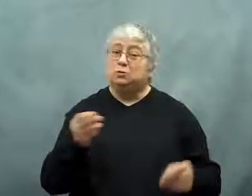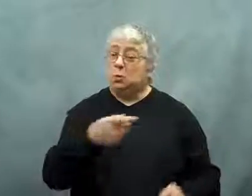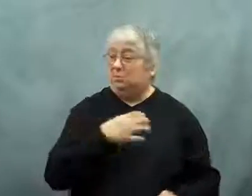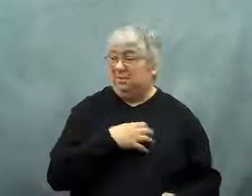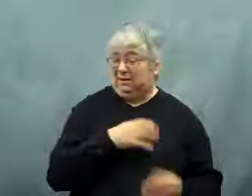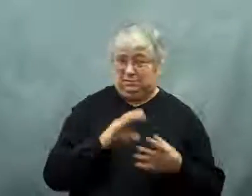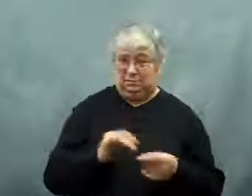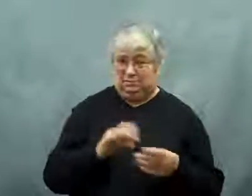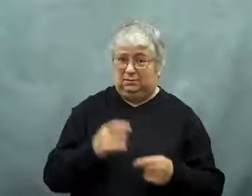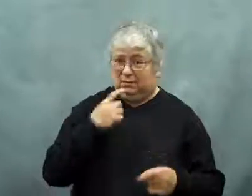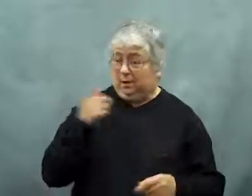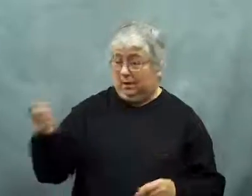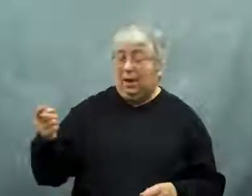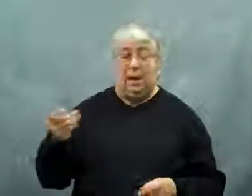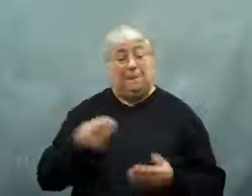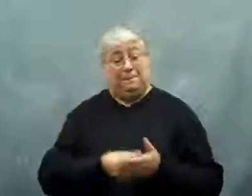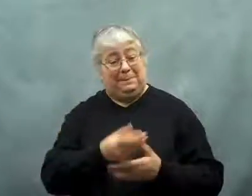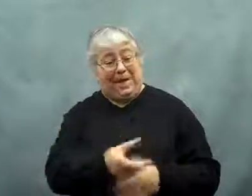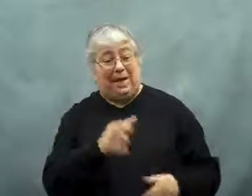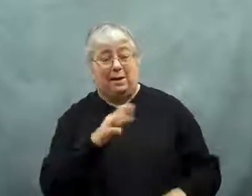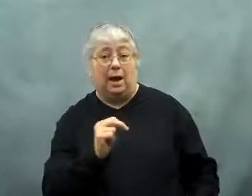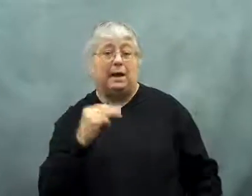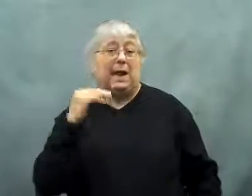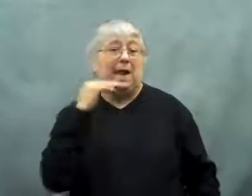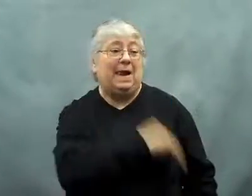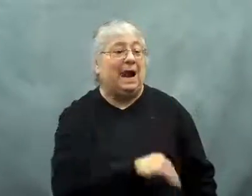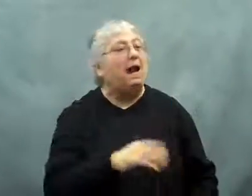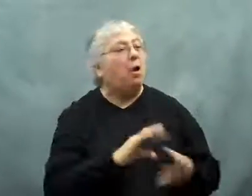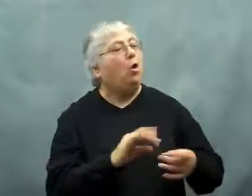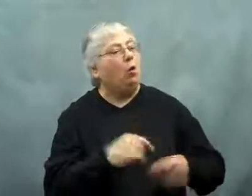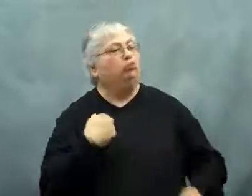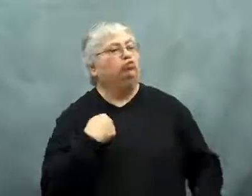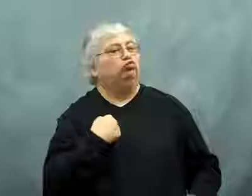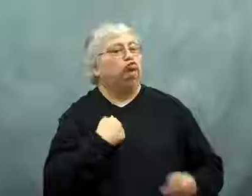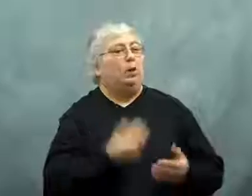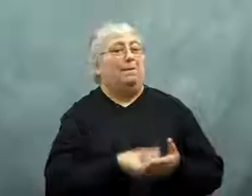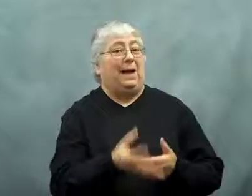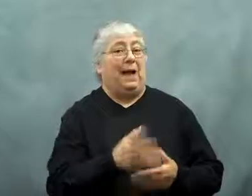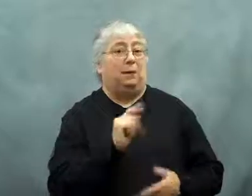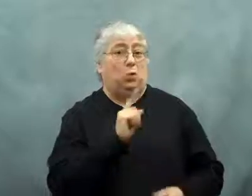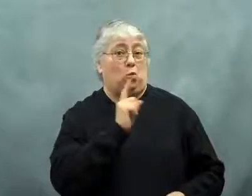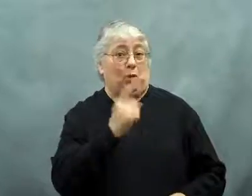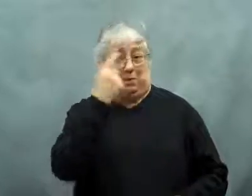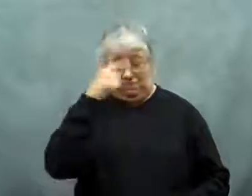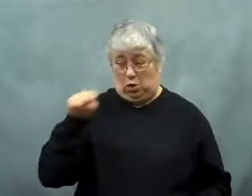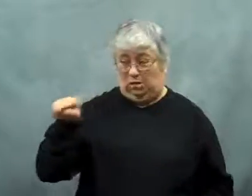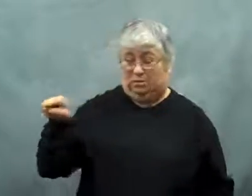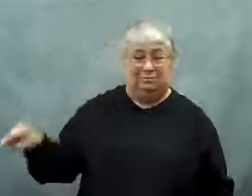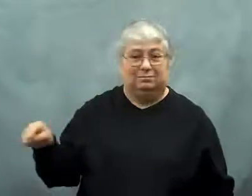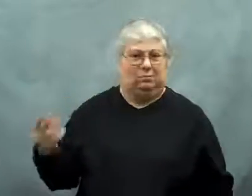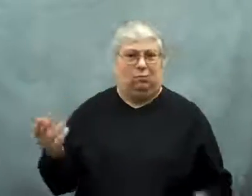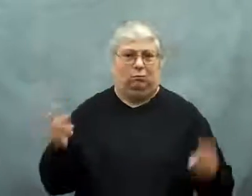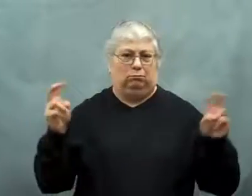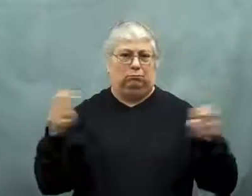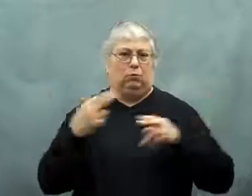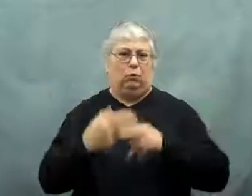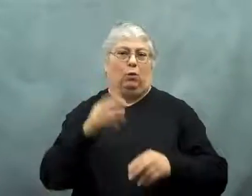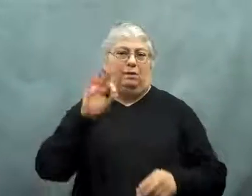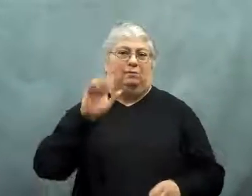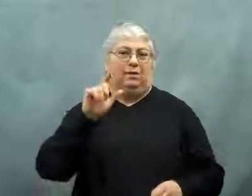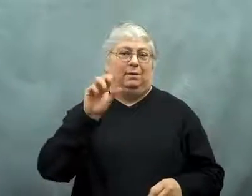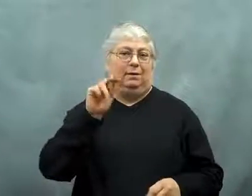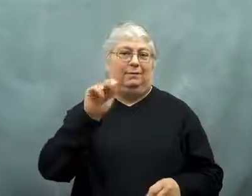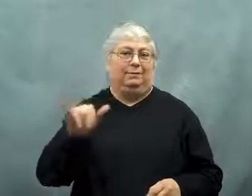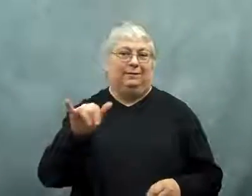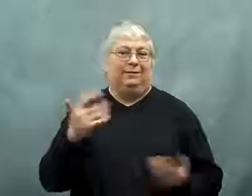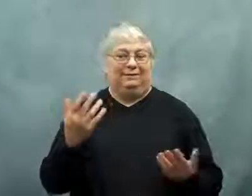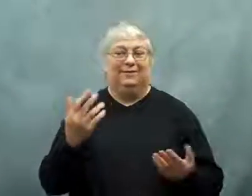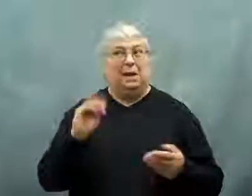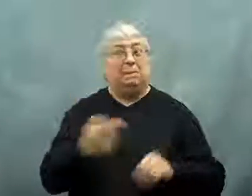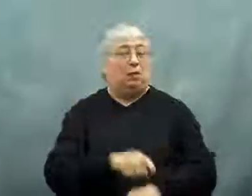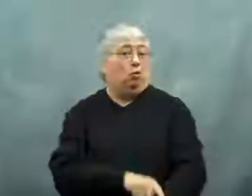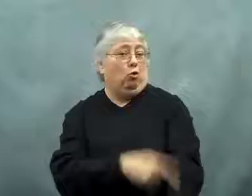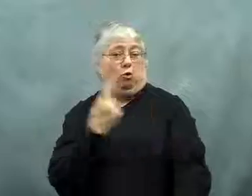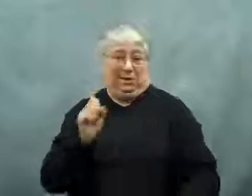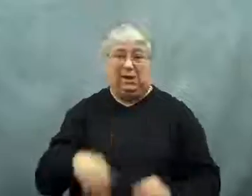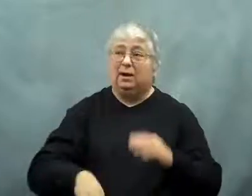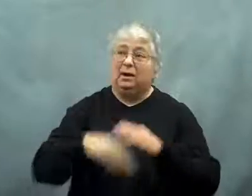Since she lied and said the guns were for herself but were actually for Spengler,